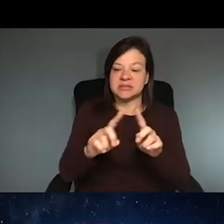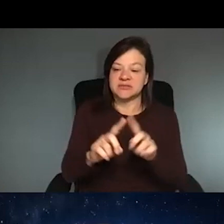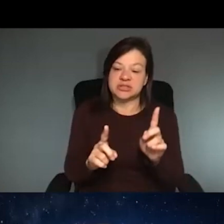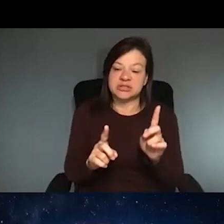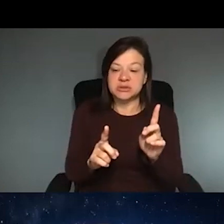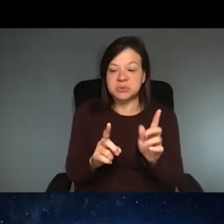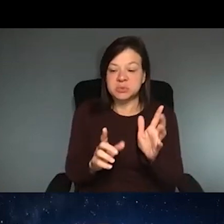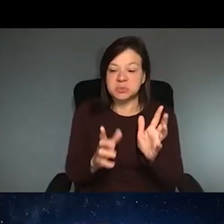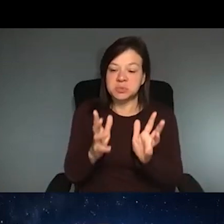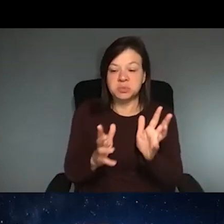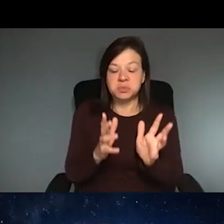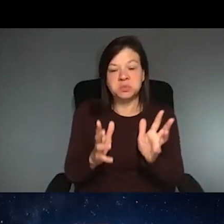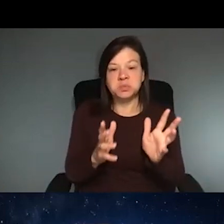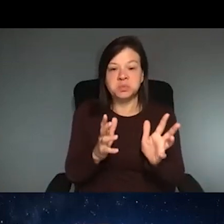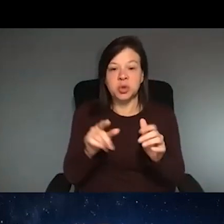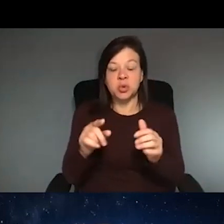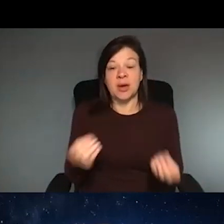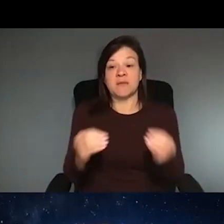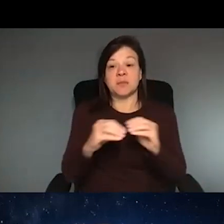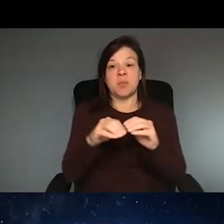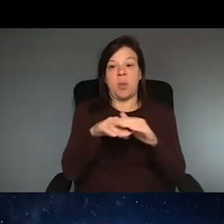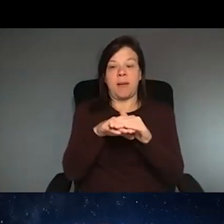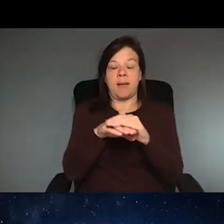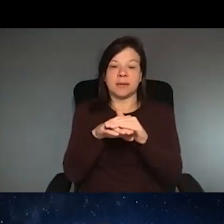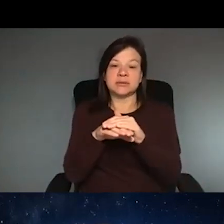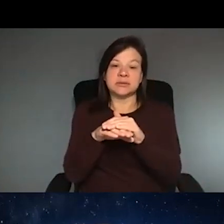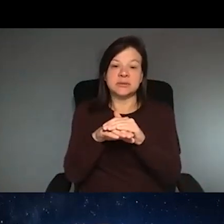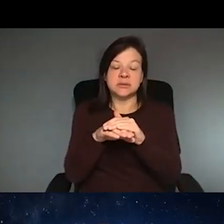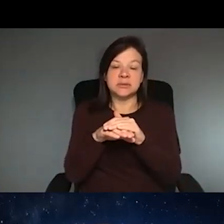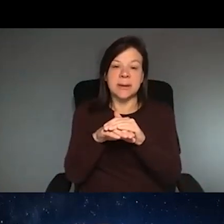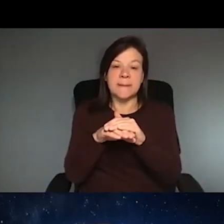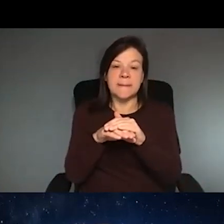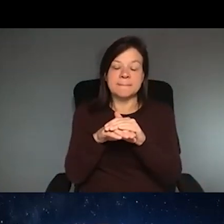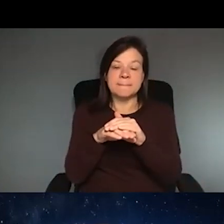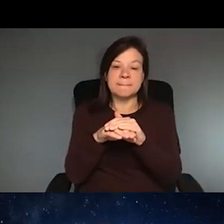SIMPLY YOU HAVE MORE ACCESS TO SOME INFORMATION YOU